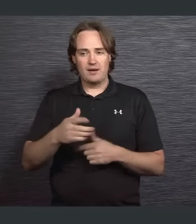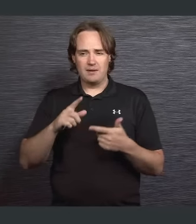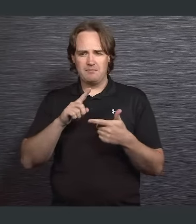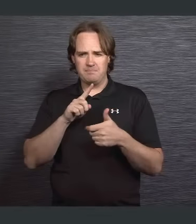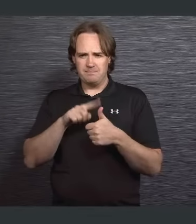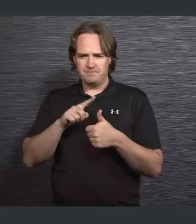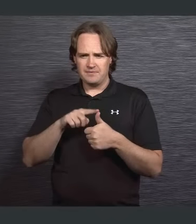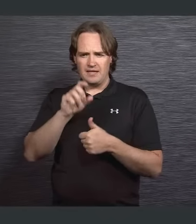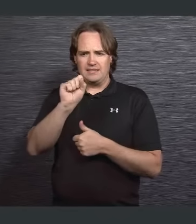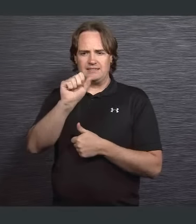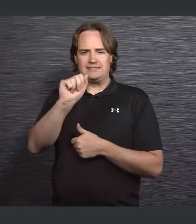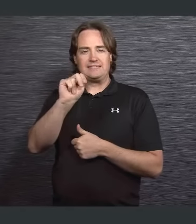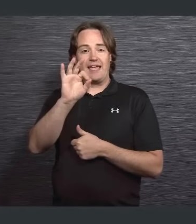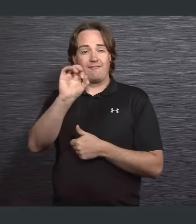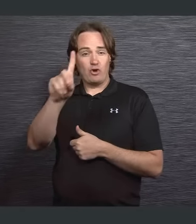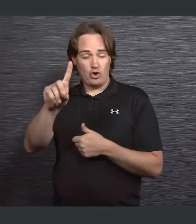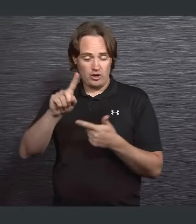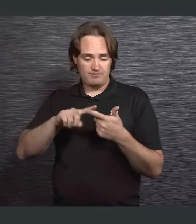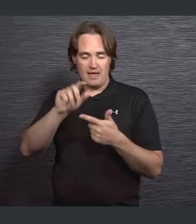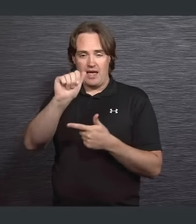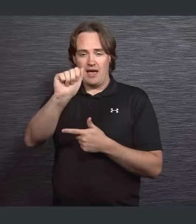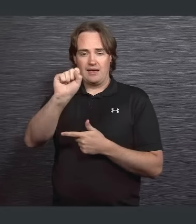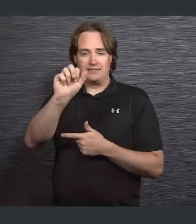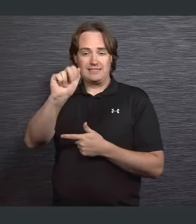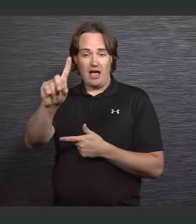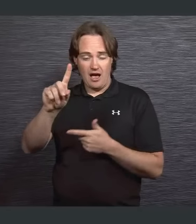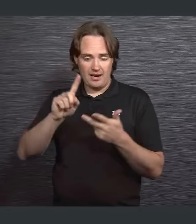and Director Neill Blomkamp.